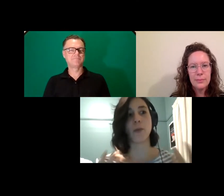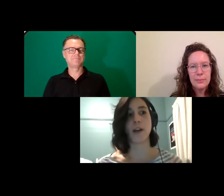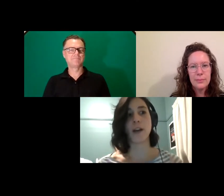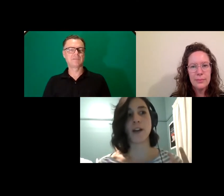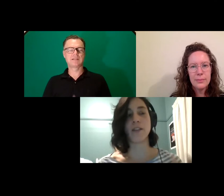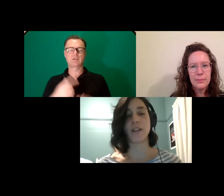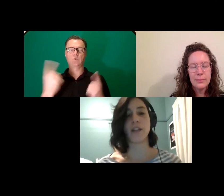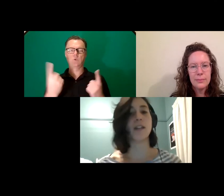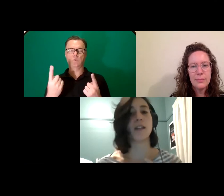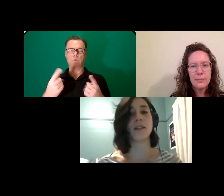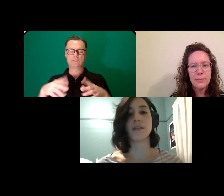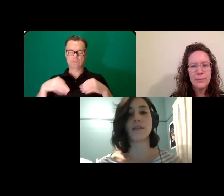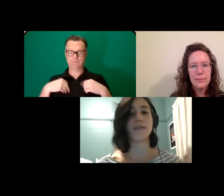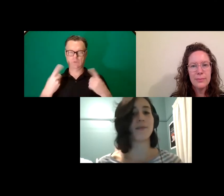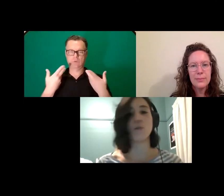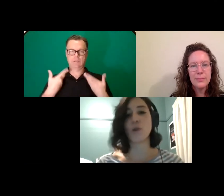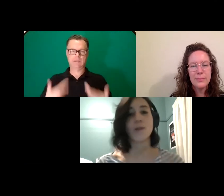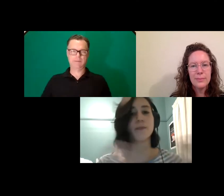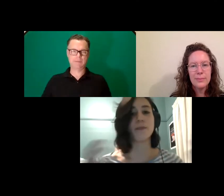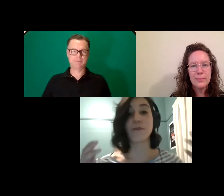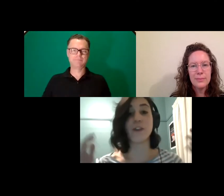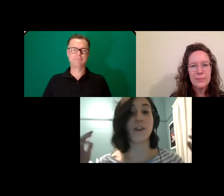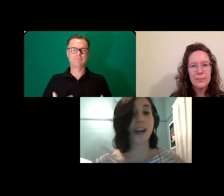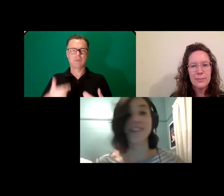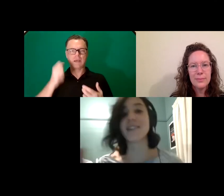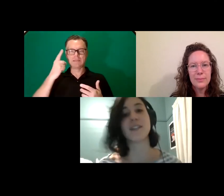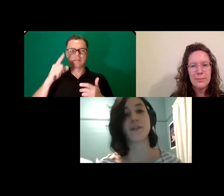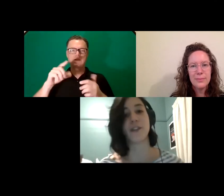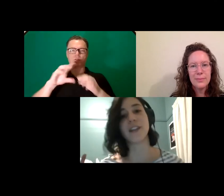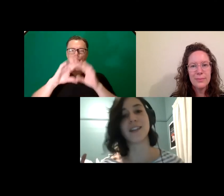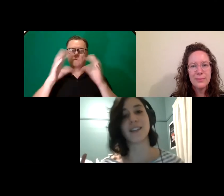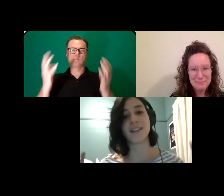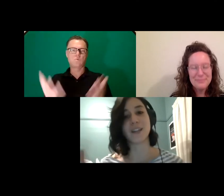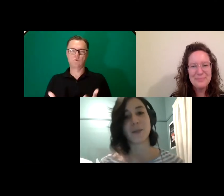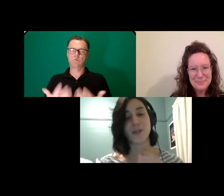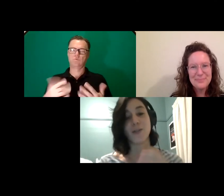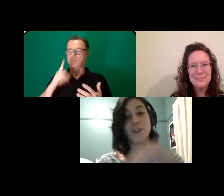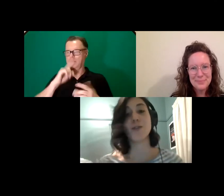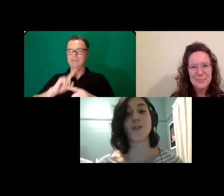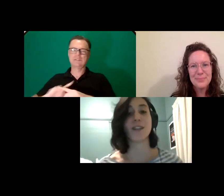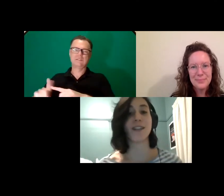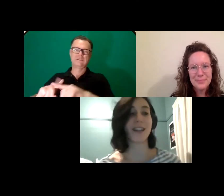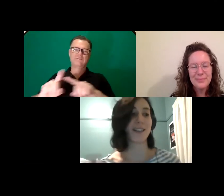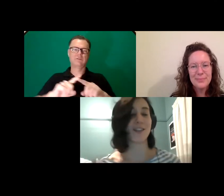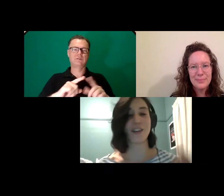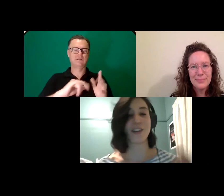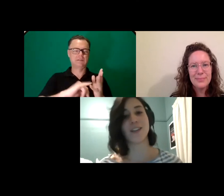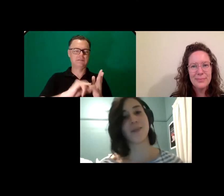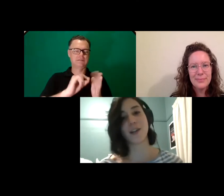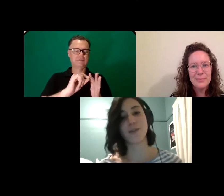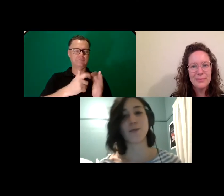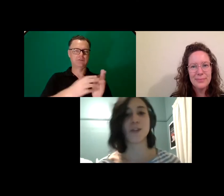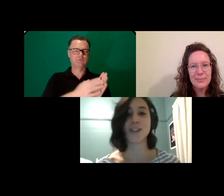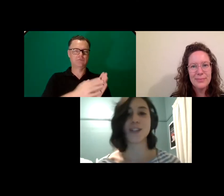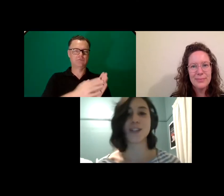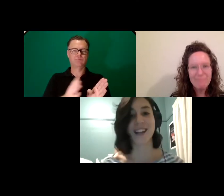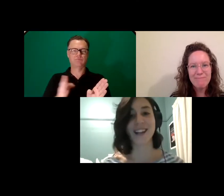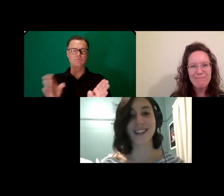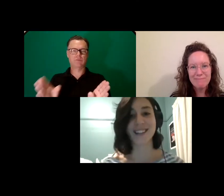are and understanding that we're all very vastly different and the spectrum is huge and that that does not make us better or worse than anybody else.